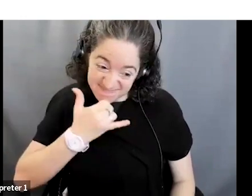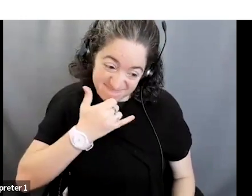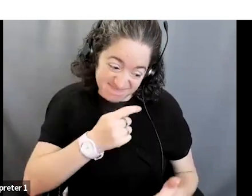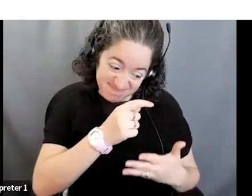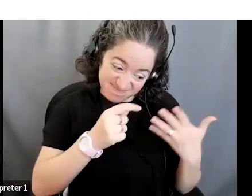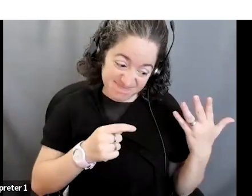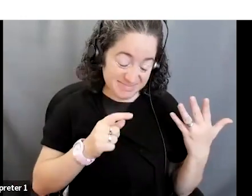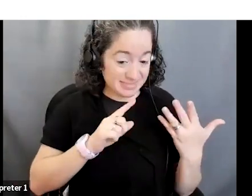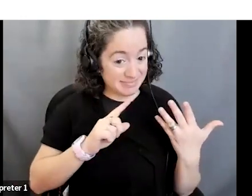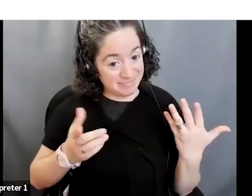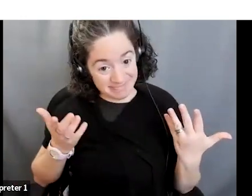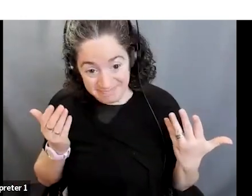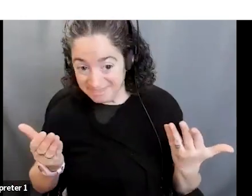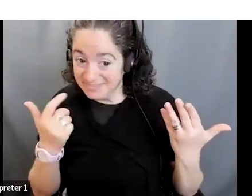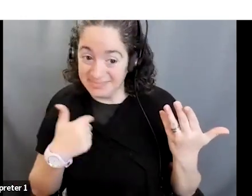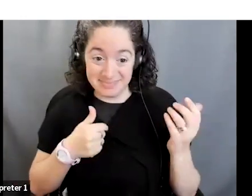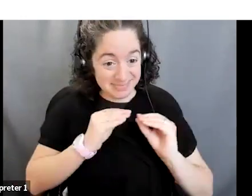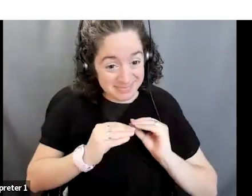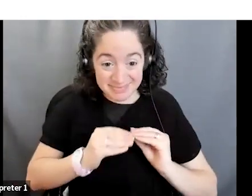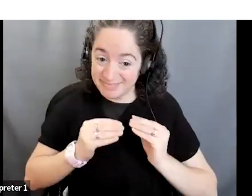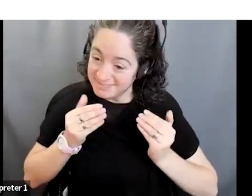and so I applaud all of you for joining us.